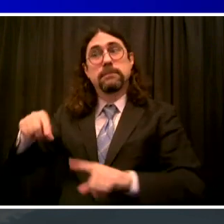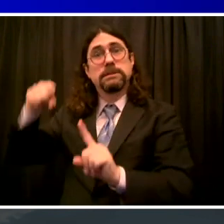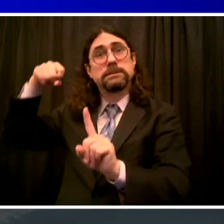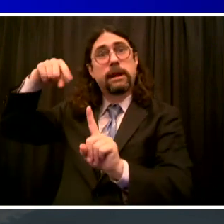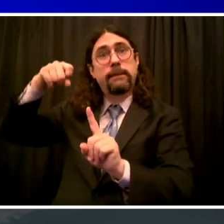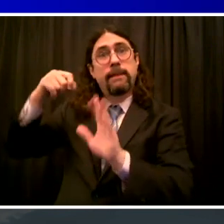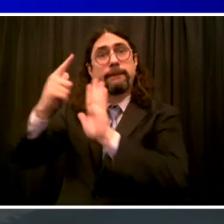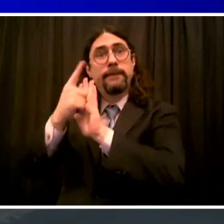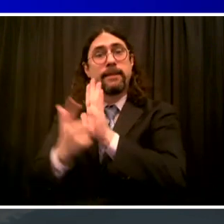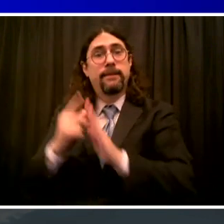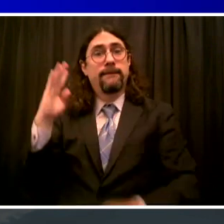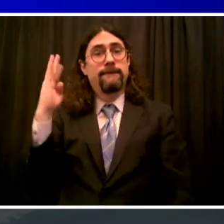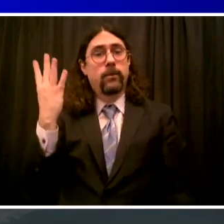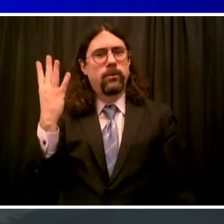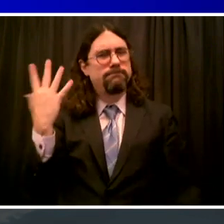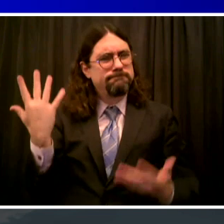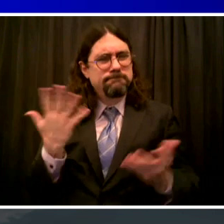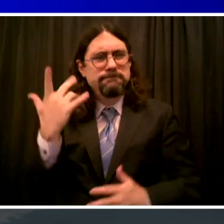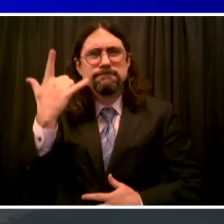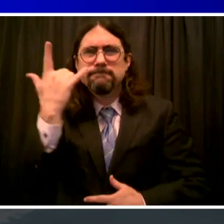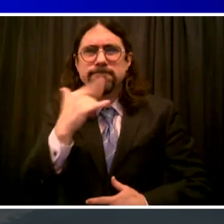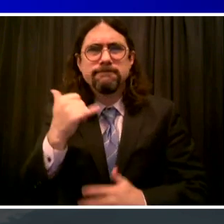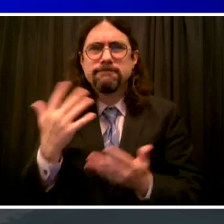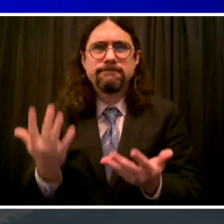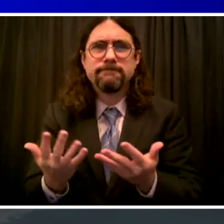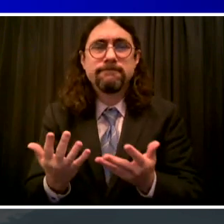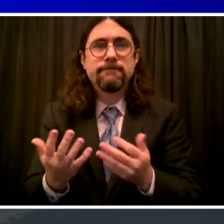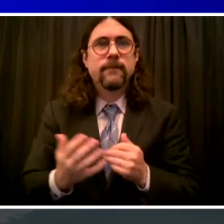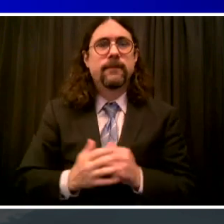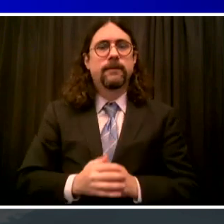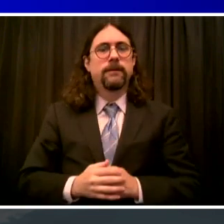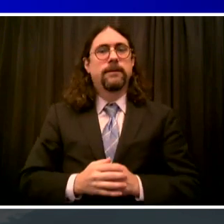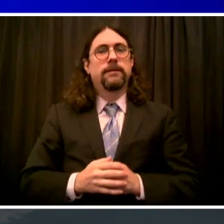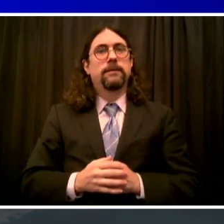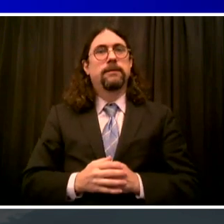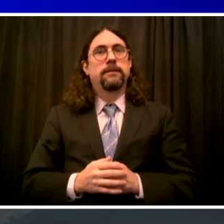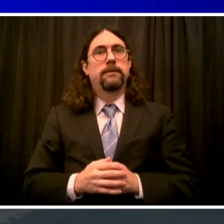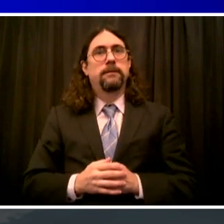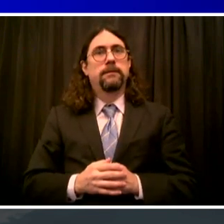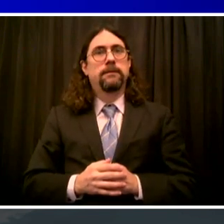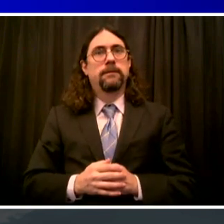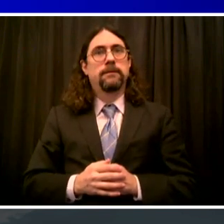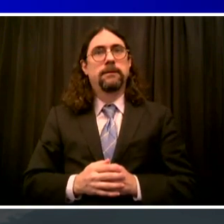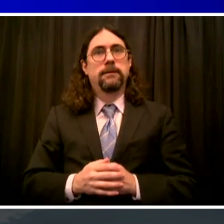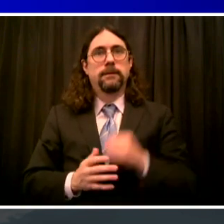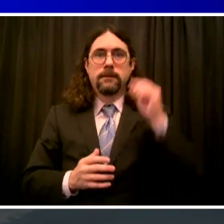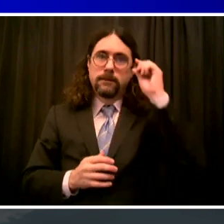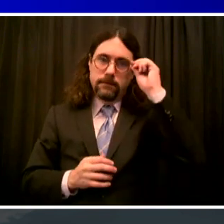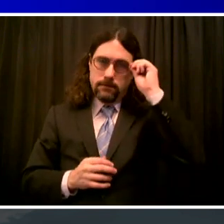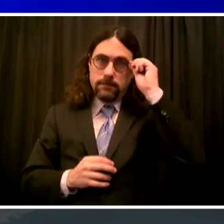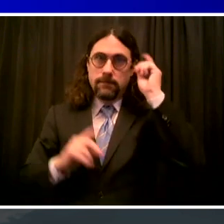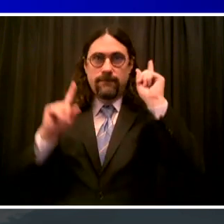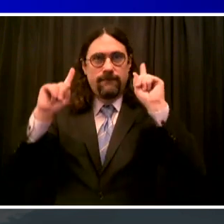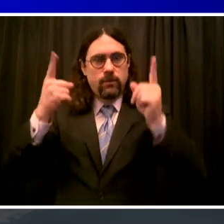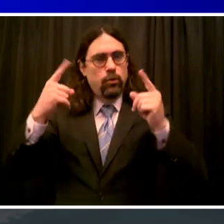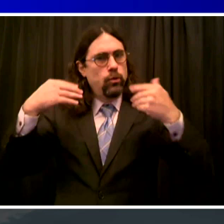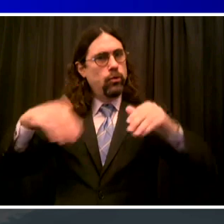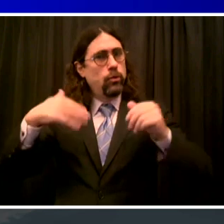ABOUT THIS PROPOSALC OMNGI OUT OF THE HOUSE OF REPRESENTATIVES, BECAUSE IT REALLY WILL BE THE GAME-CHANGER WE